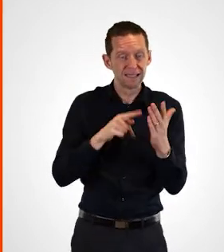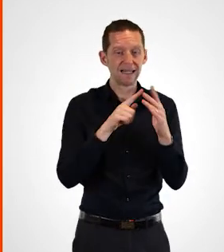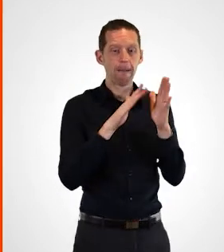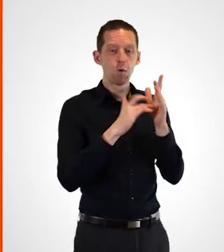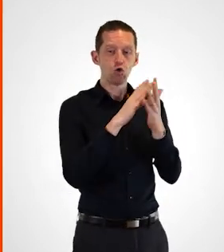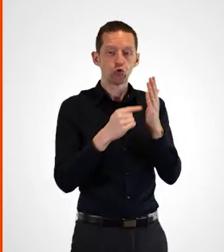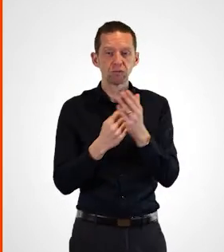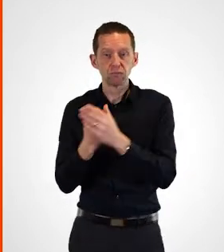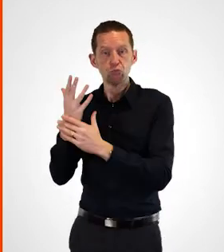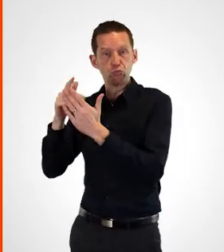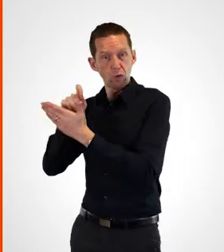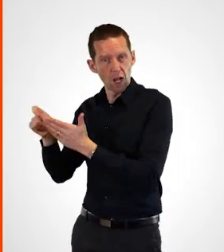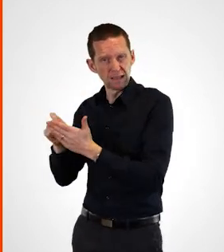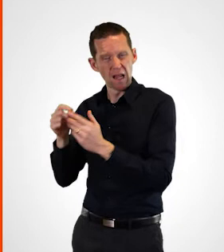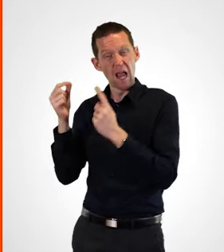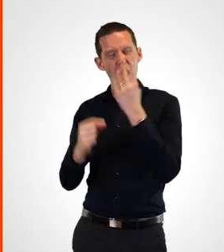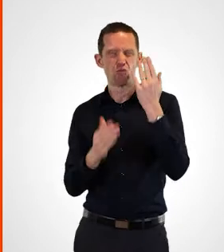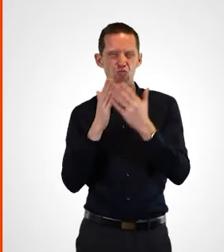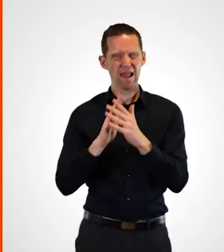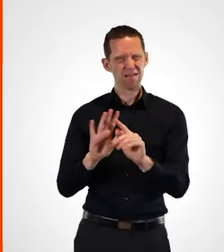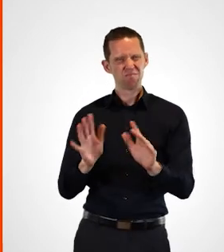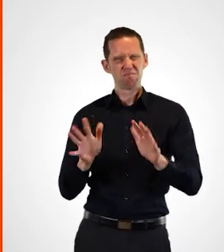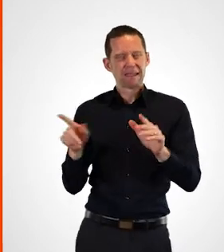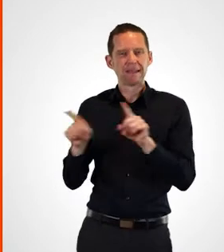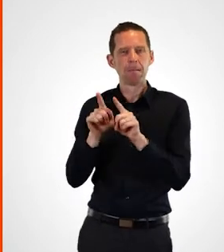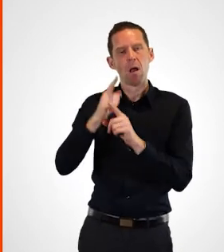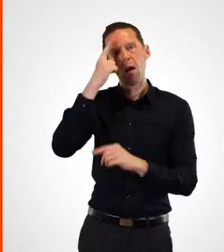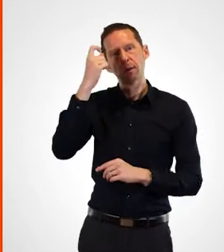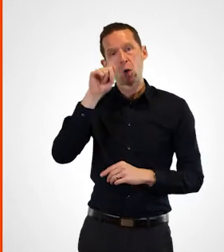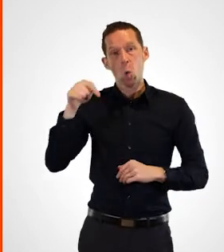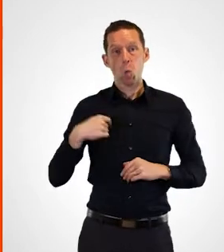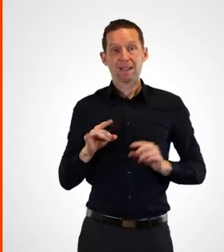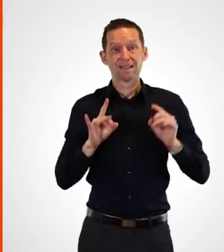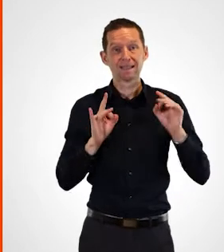in our mind are talking about the same idea that we begin having children